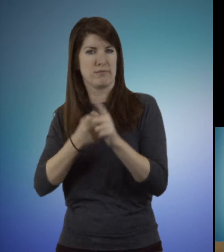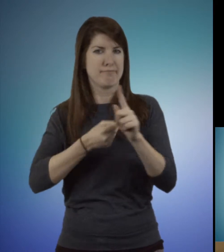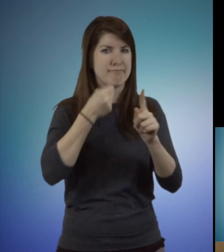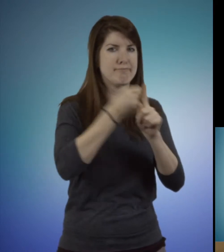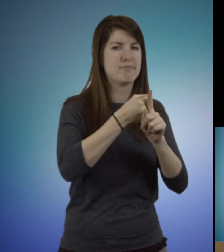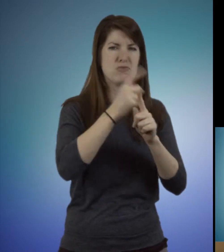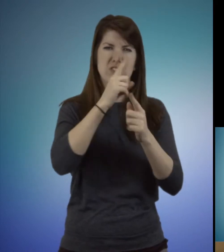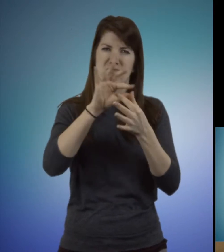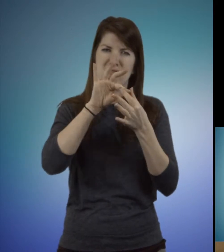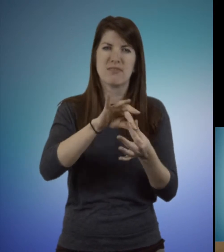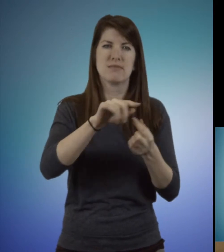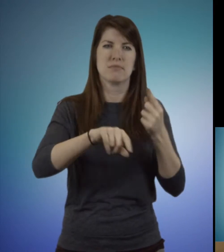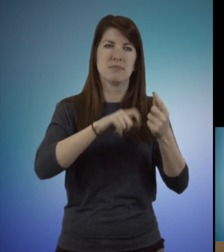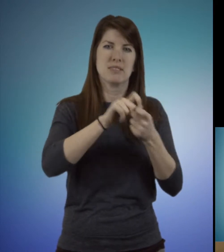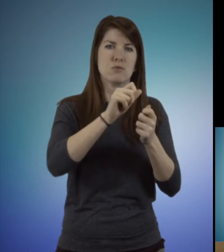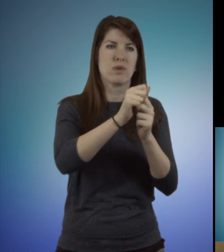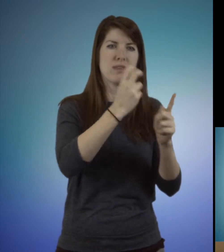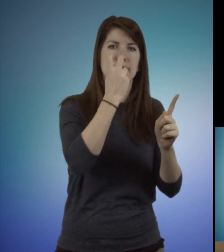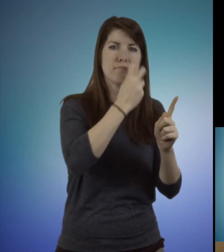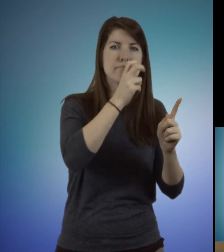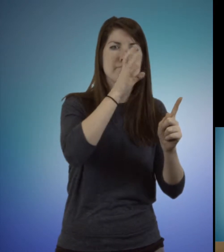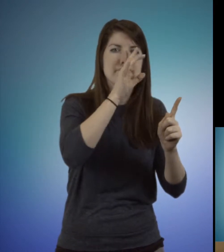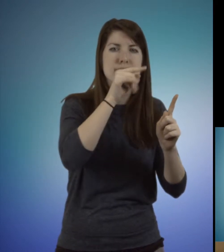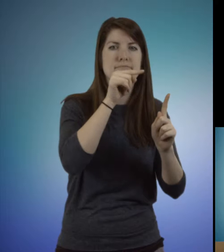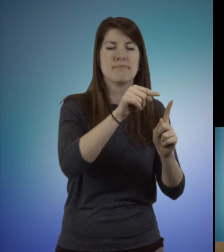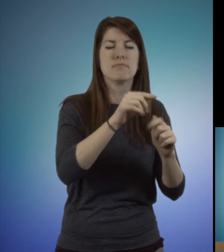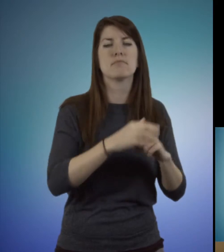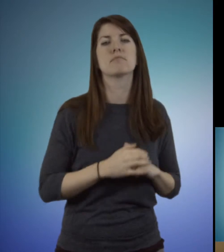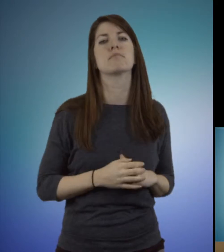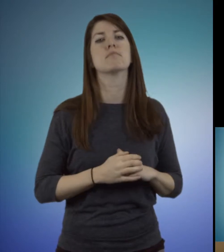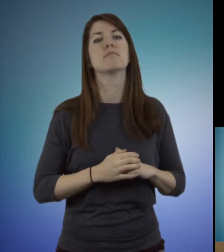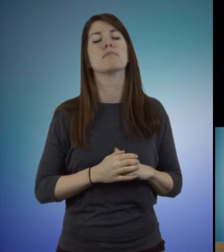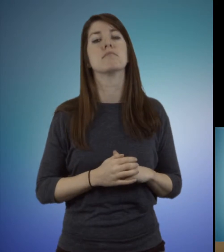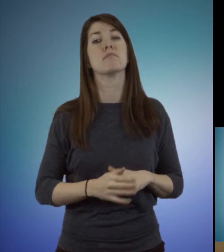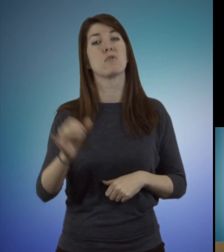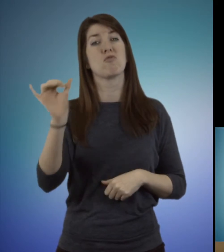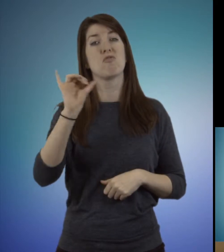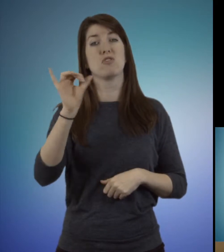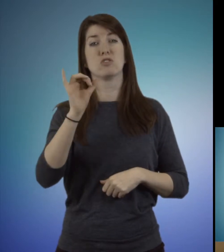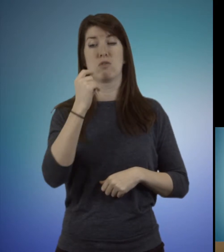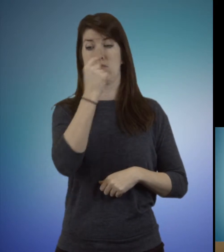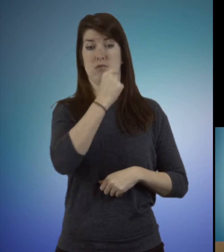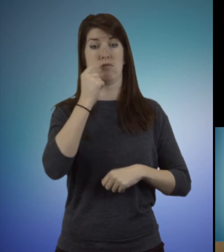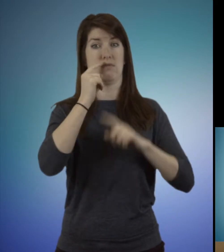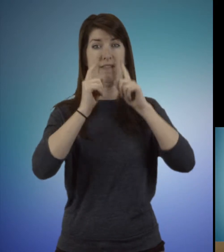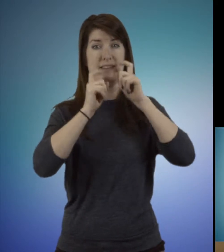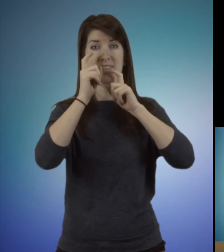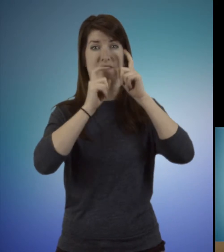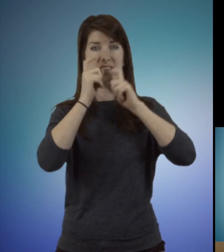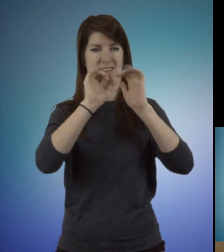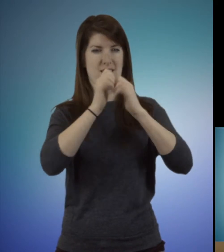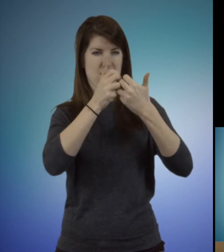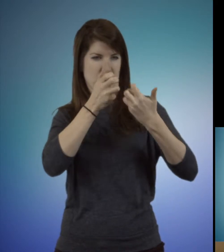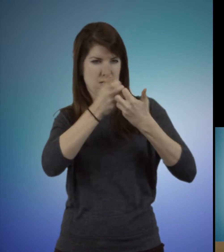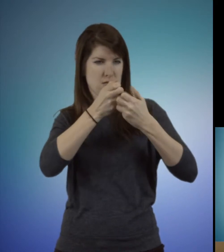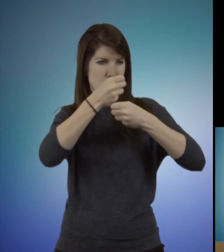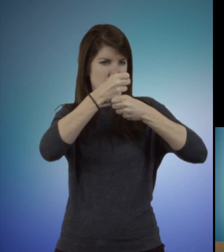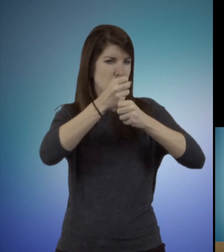to specific speech. Also, motor coordination and motor movements of the mouth are involved when we talk